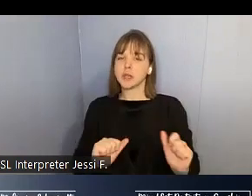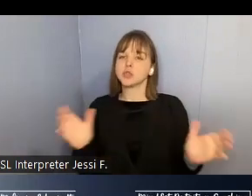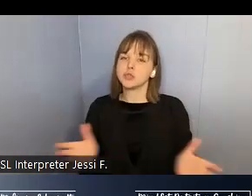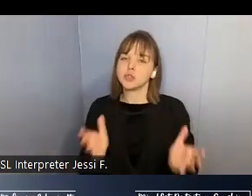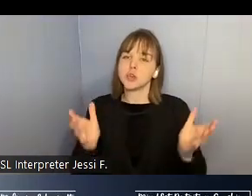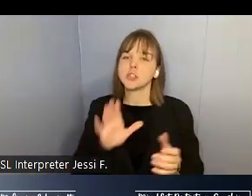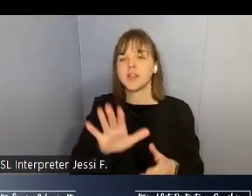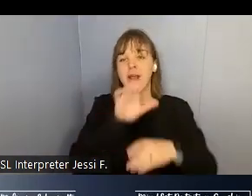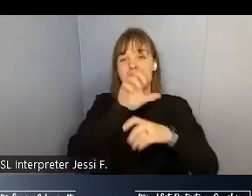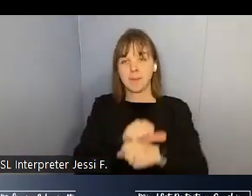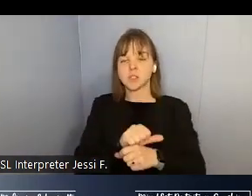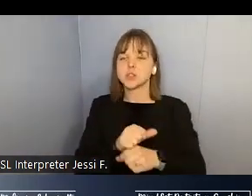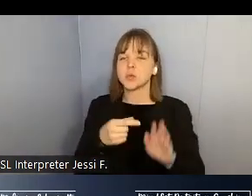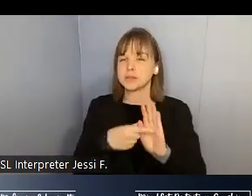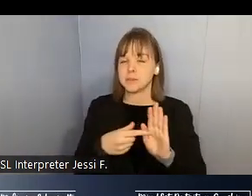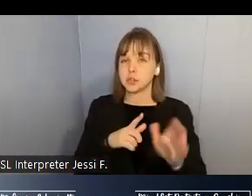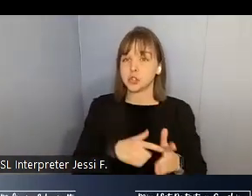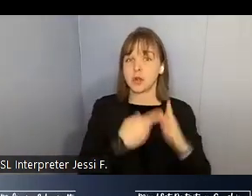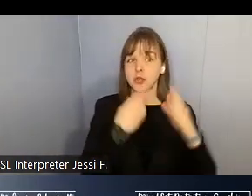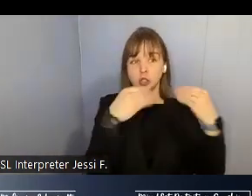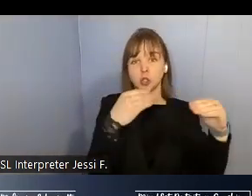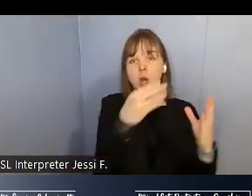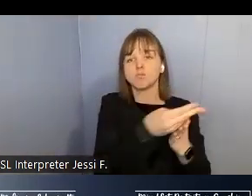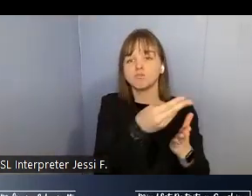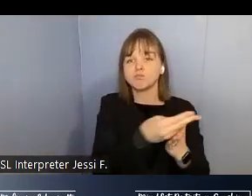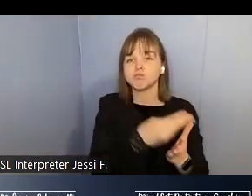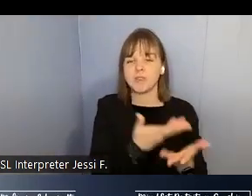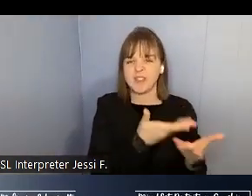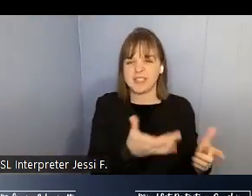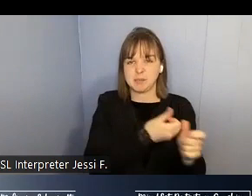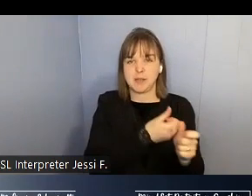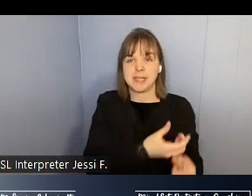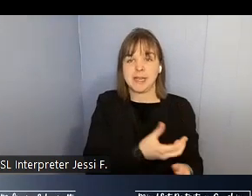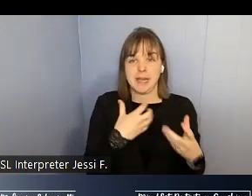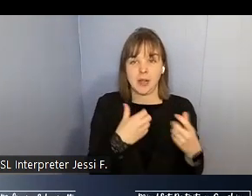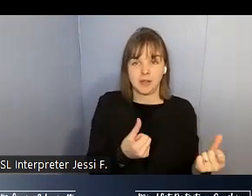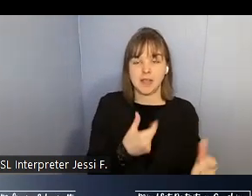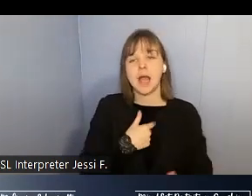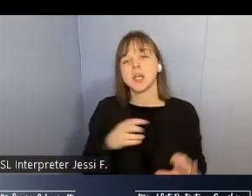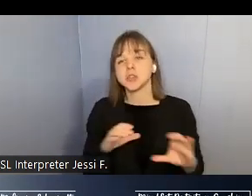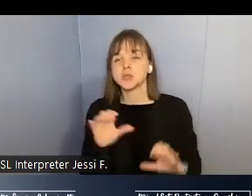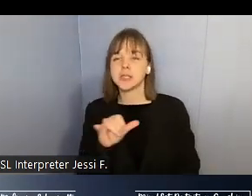choosing better foods and better options so that we can nourish our bodies. I do power hour tune-up micro program sessions,